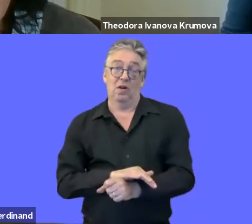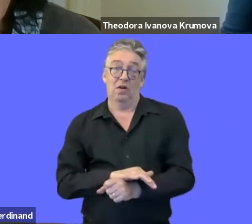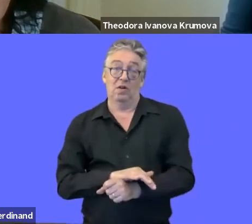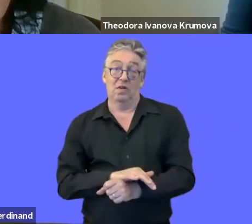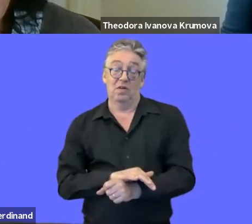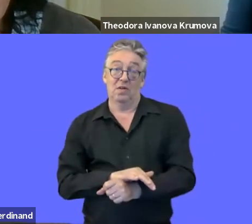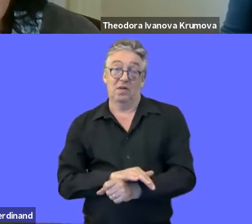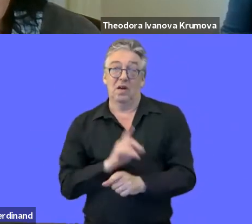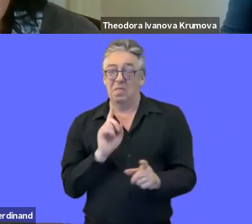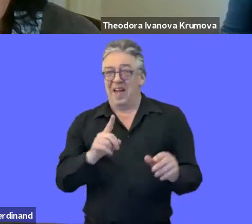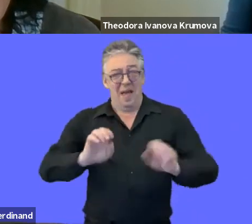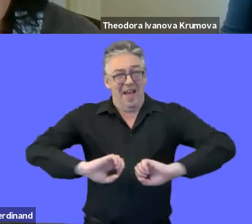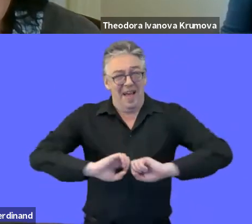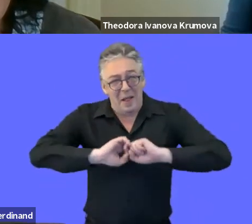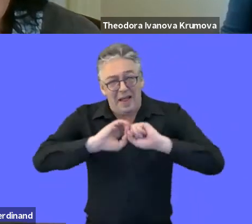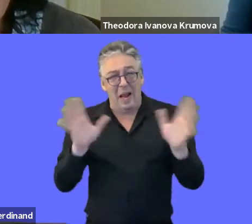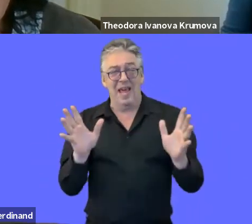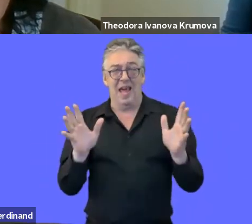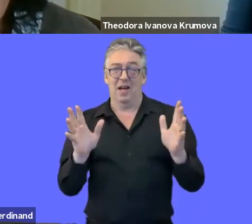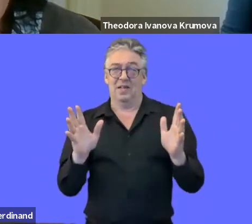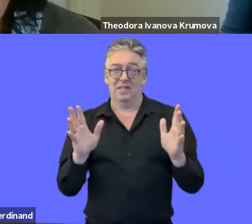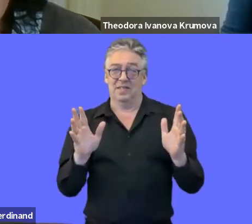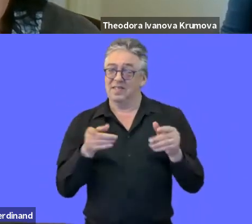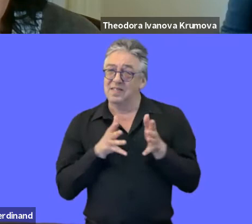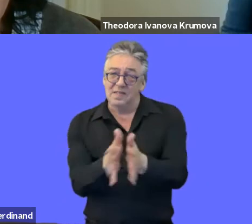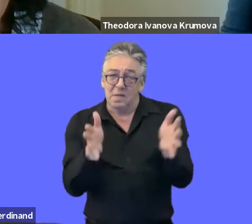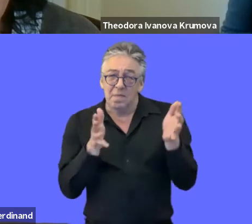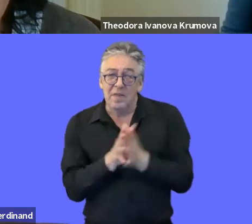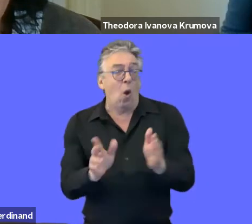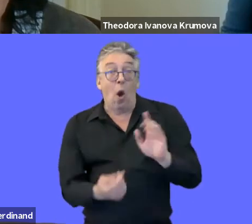clearly in a chronological order and to give enough details